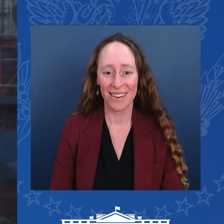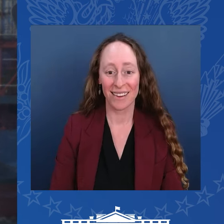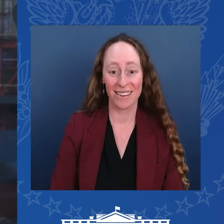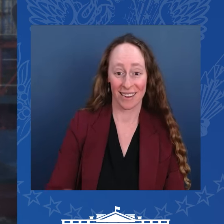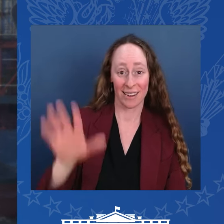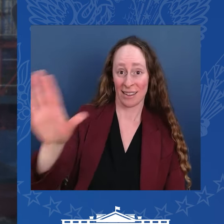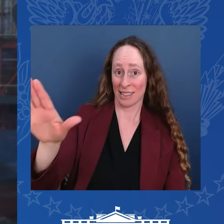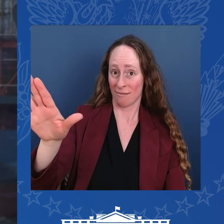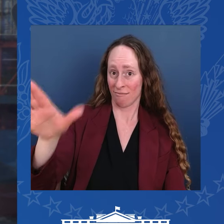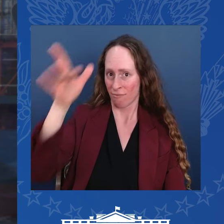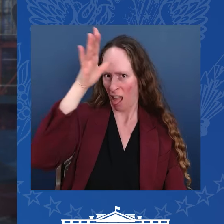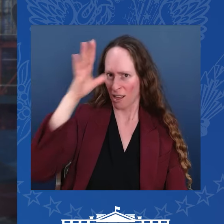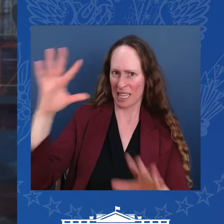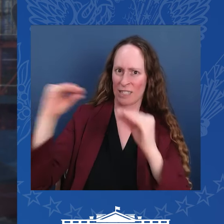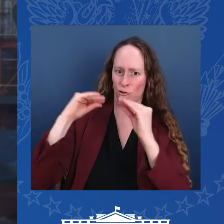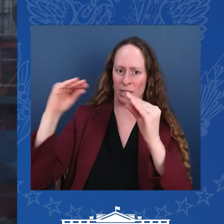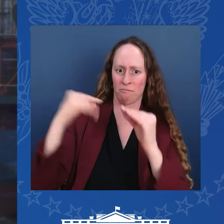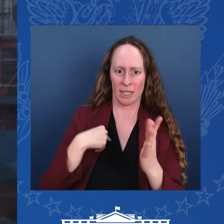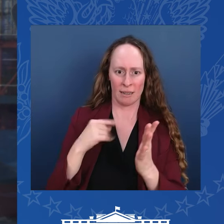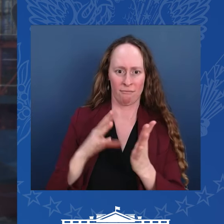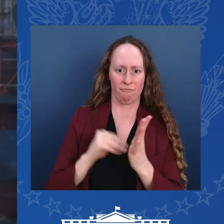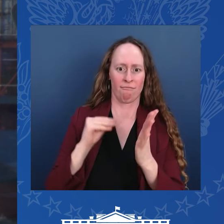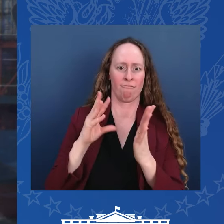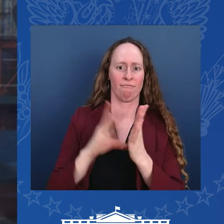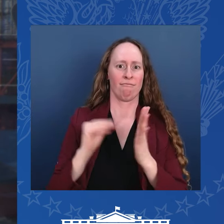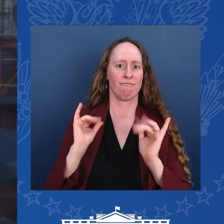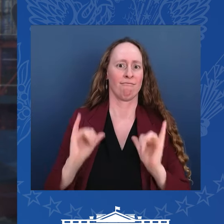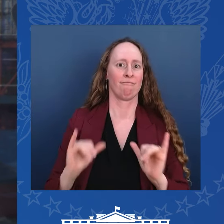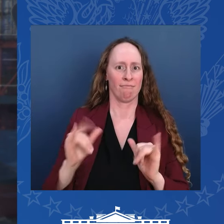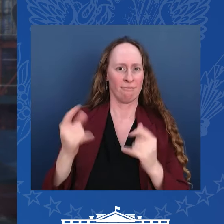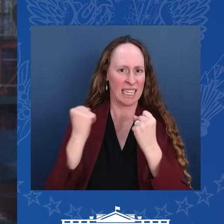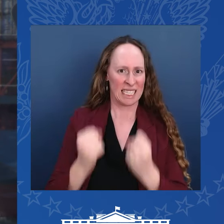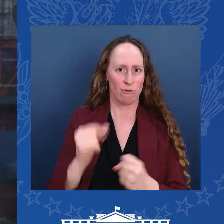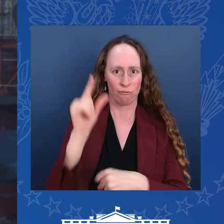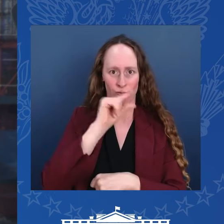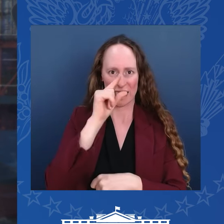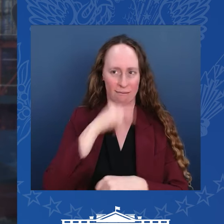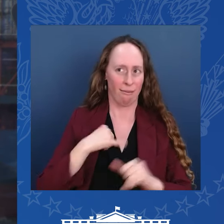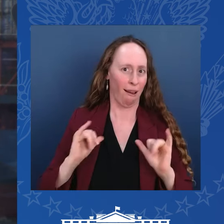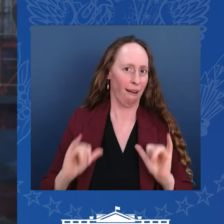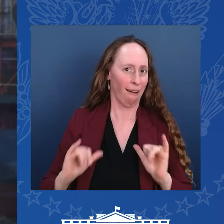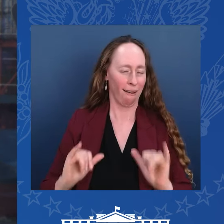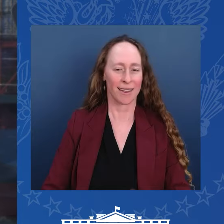And my good friend, he is a good friend. We shared a lot together. Steny Hoyer, Steny. Thanks for all you've done, pal.